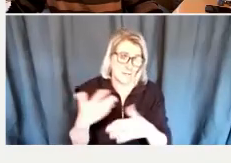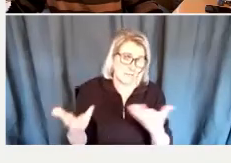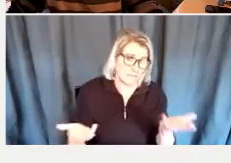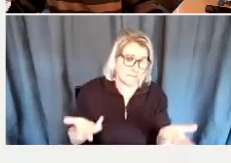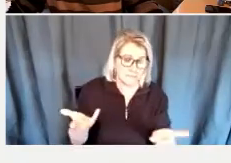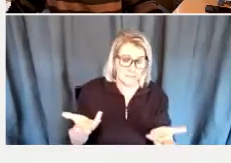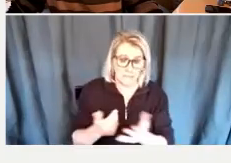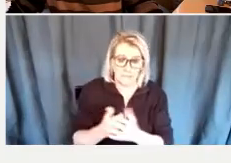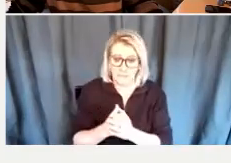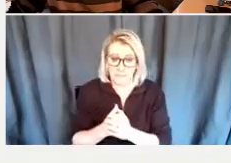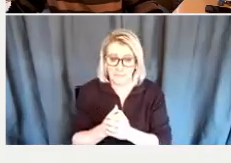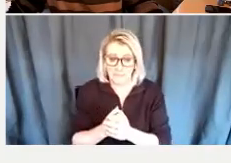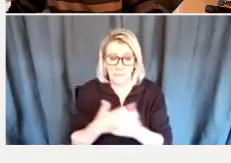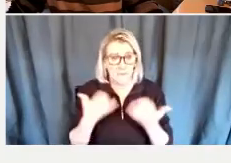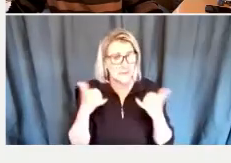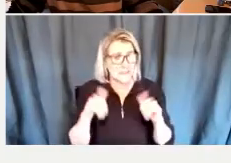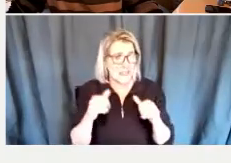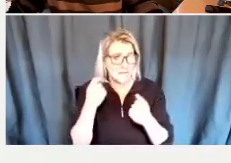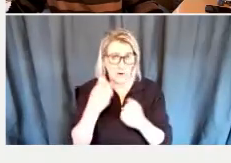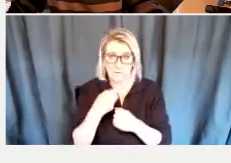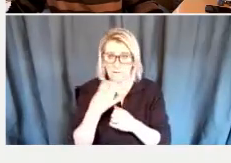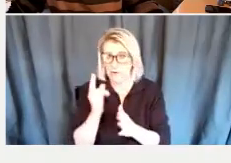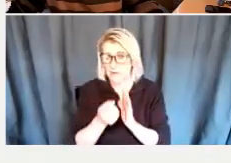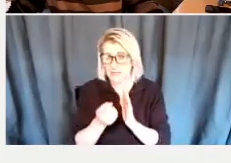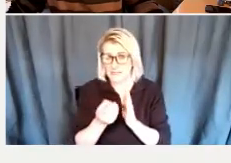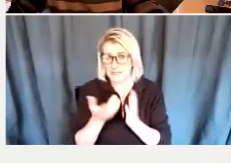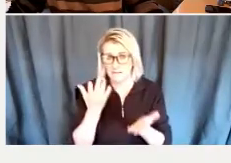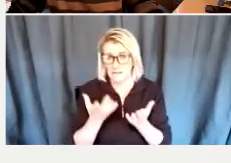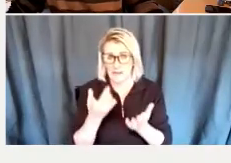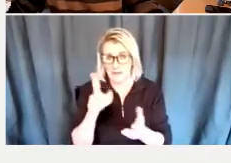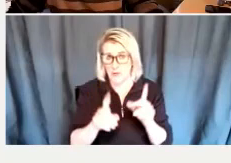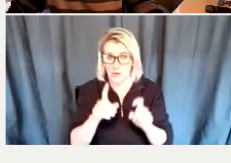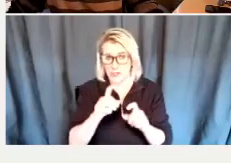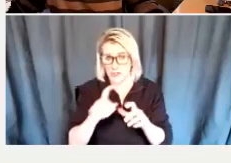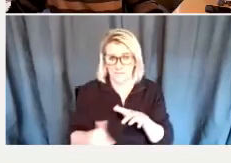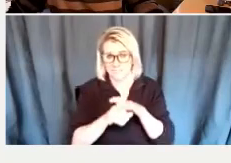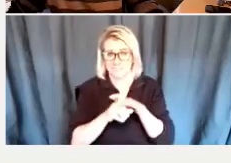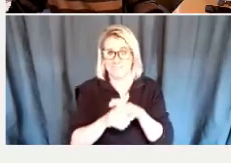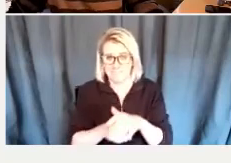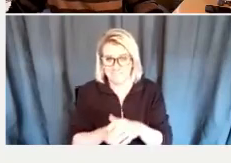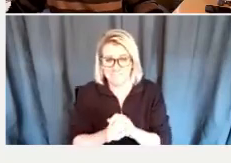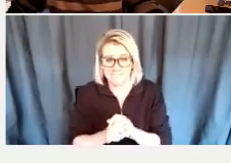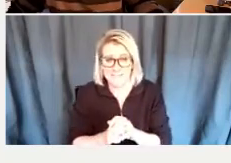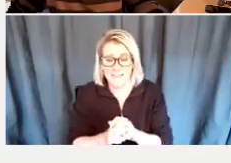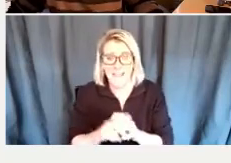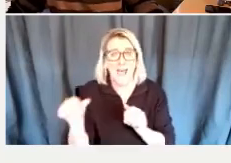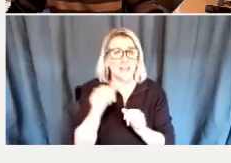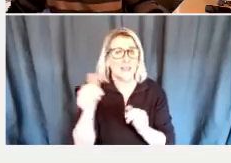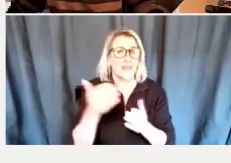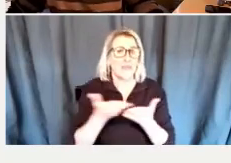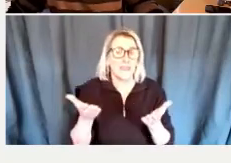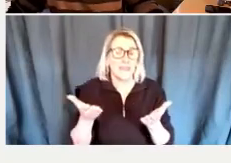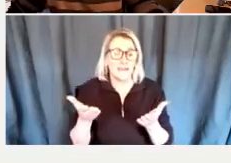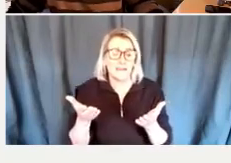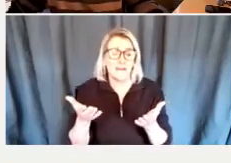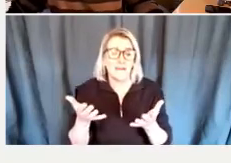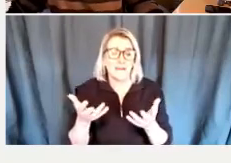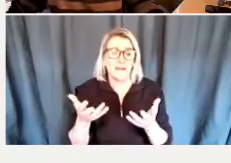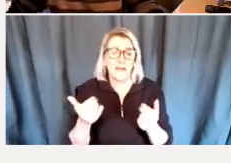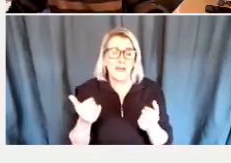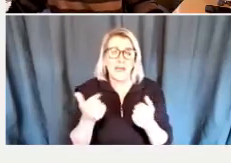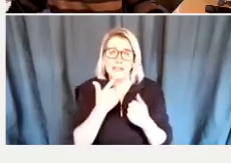here for a few minutes if anybody has any questions. Another thing is, as I said, updating